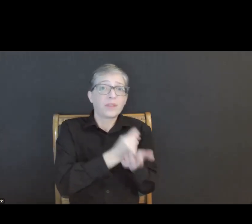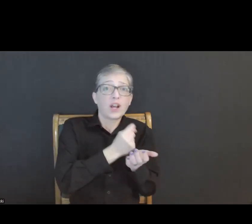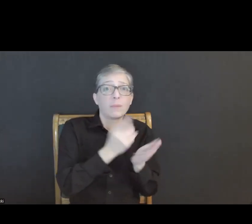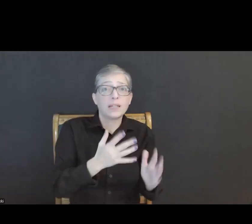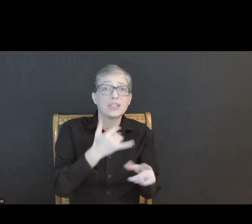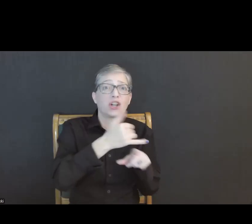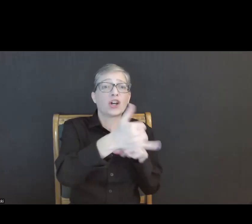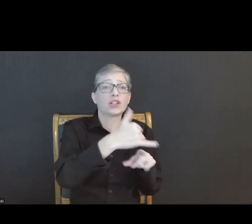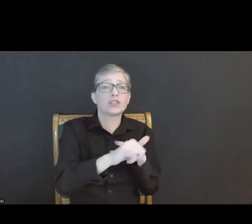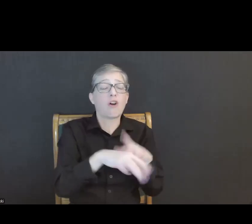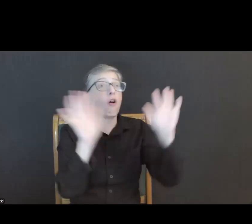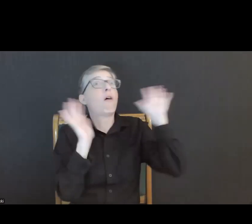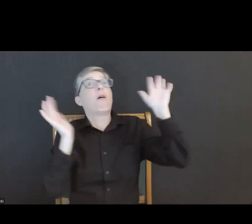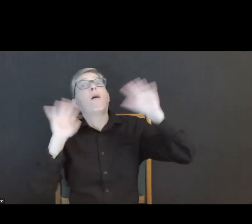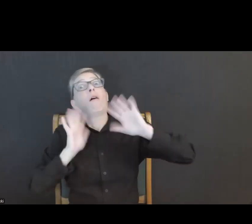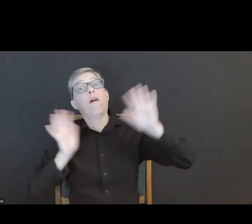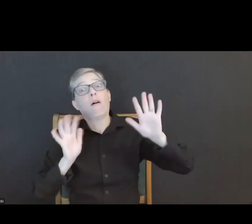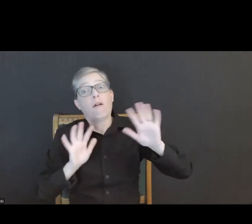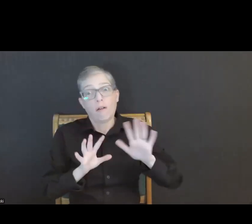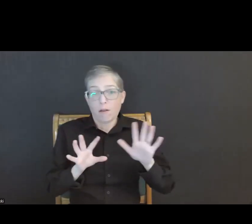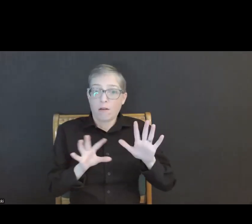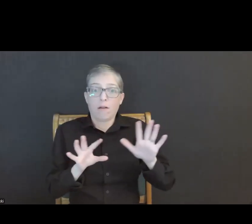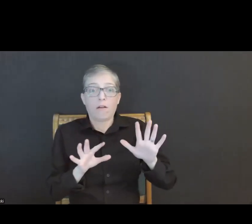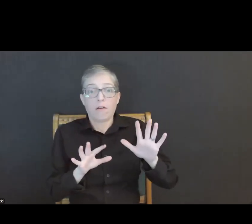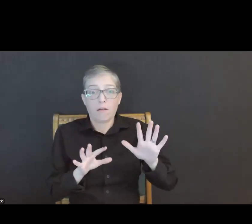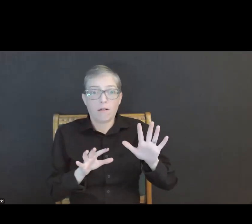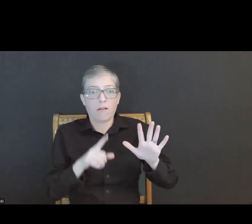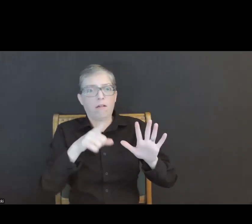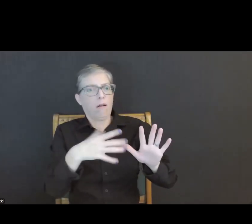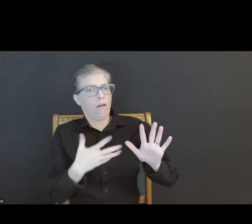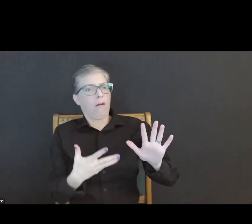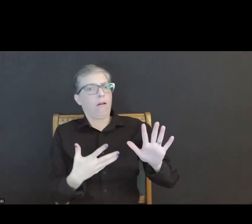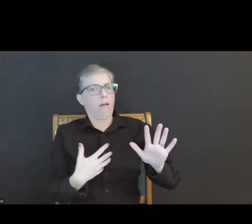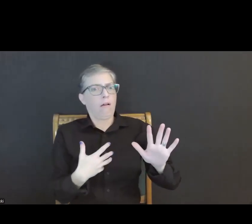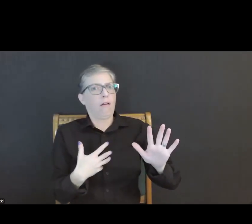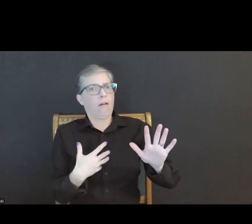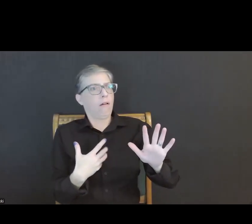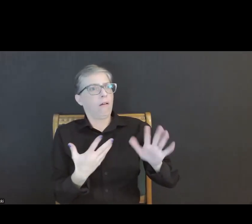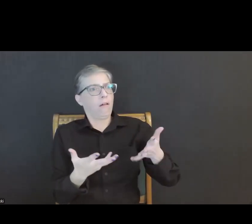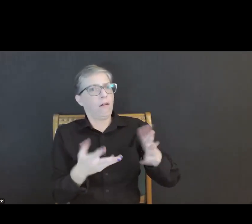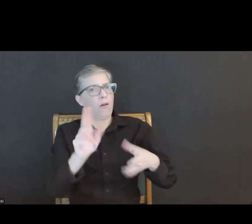speaks to the the idea of you're a clinician the word means you can't you have to be professional